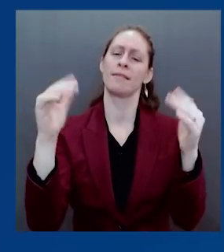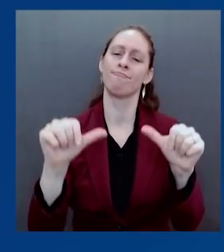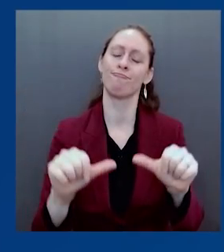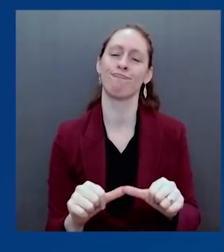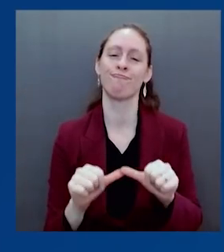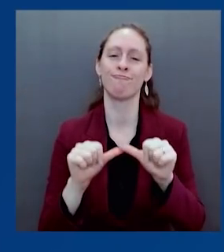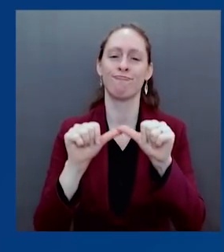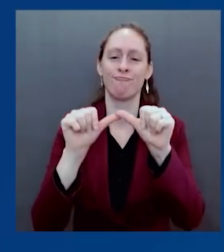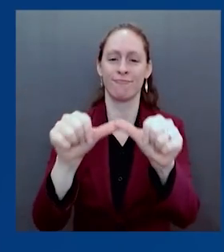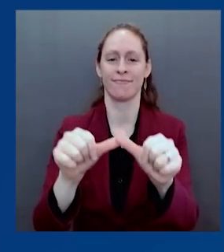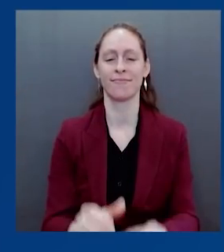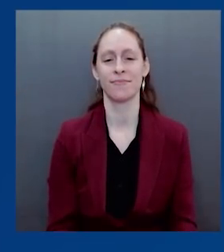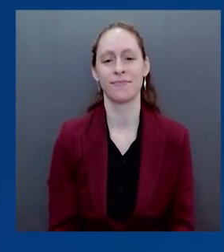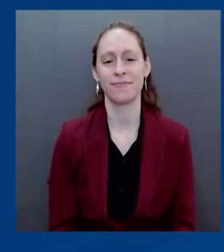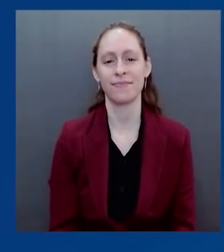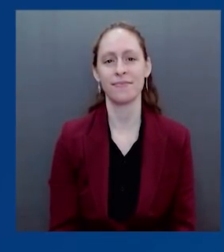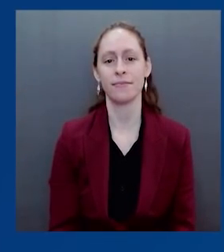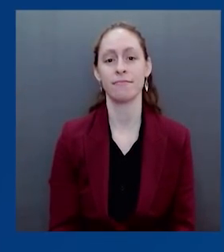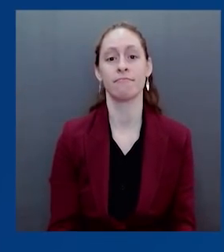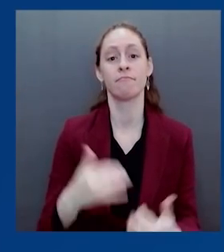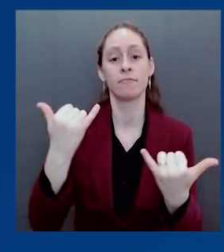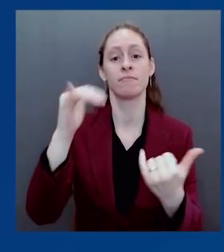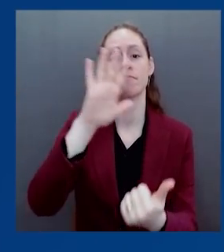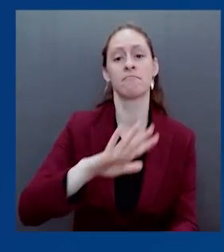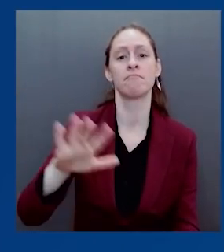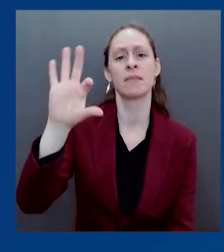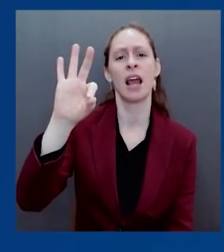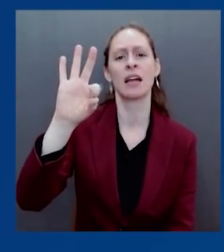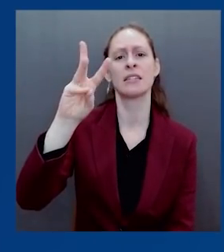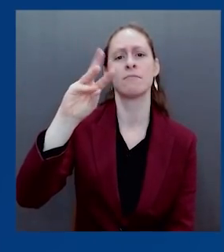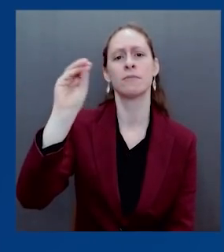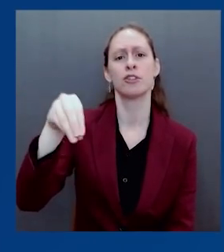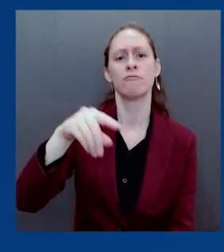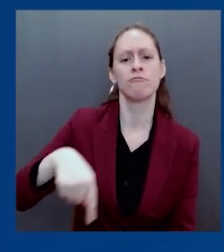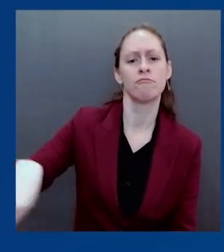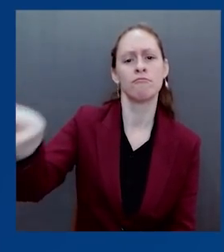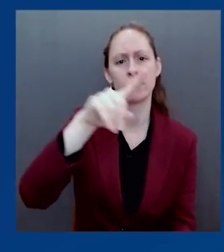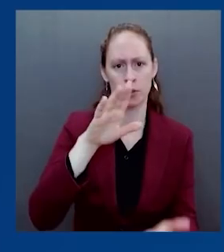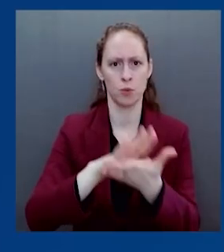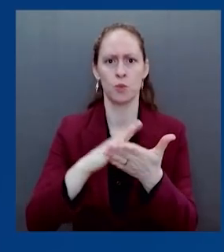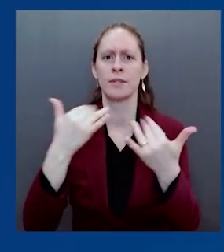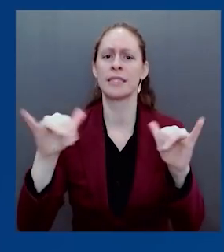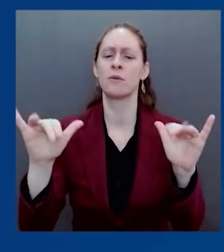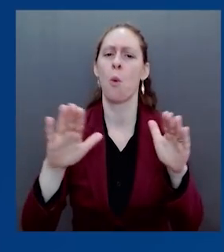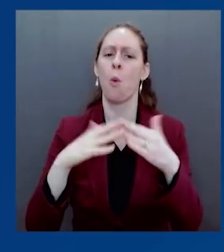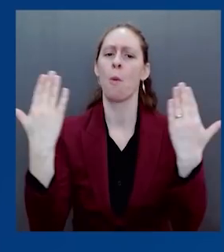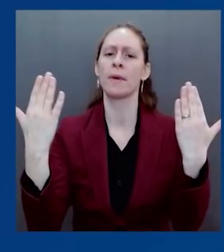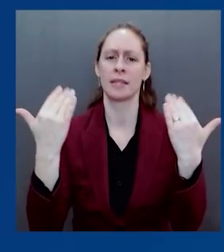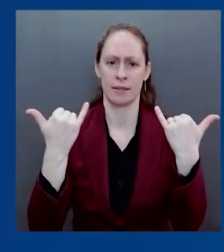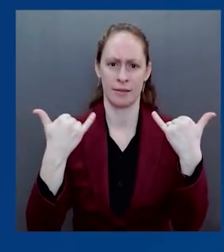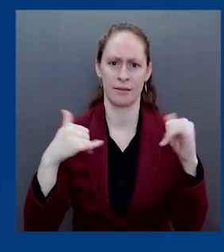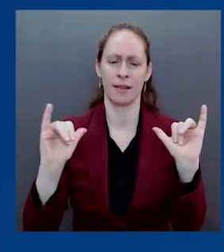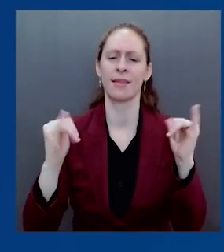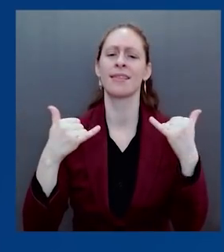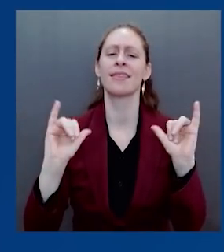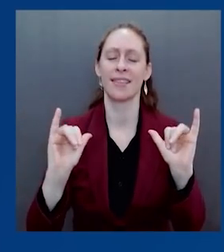of K-through-12 schools are open for in-person learning. That's up from just 46 percent a year ago.